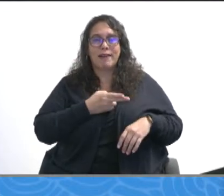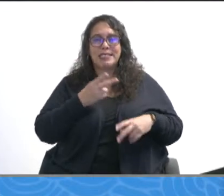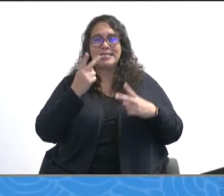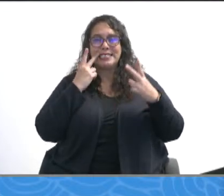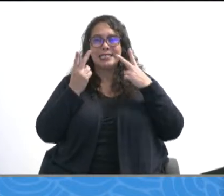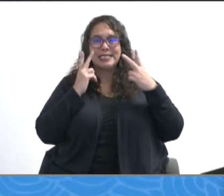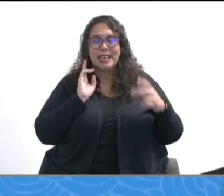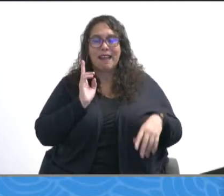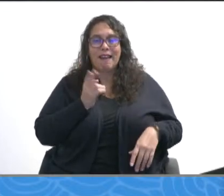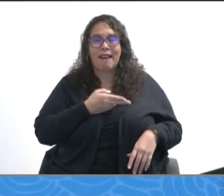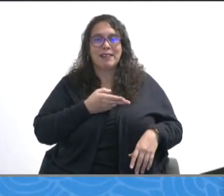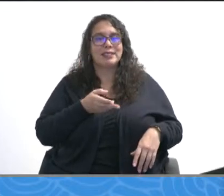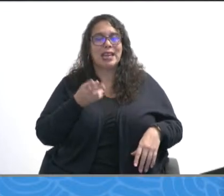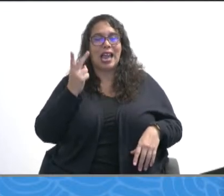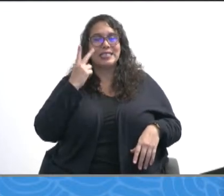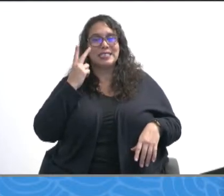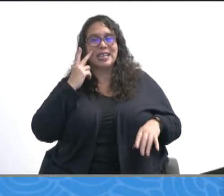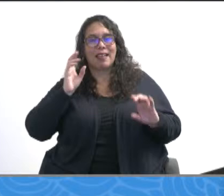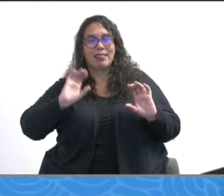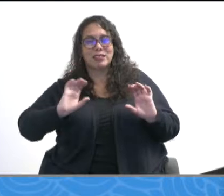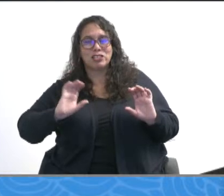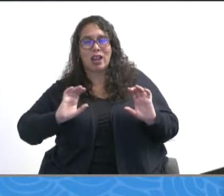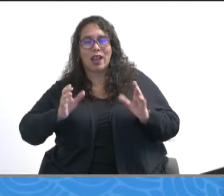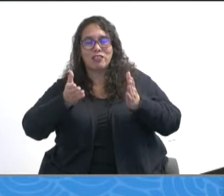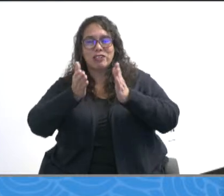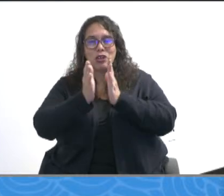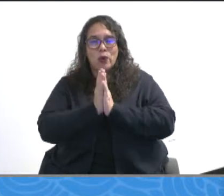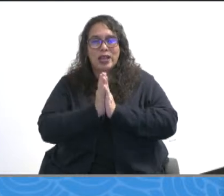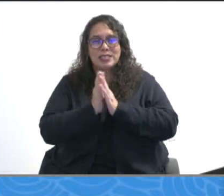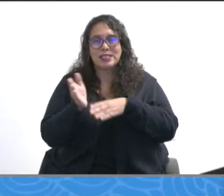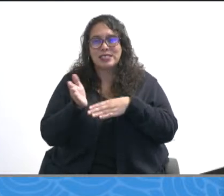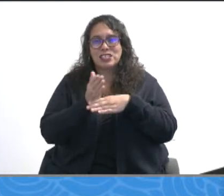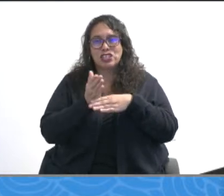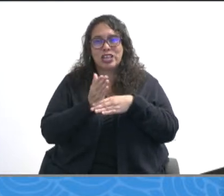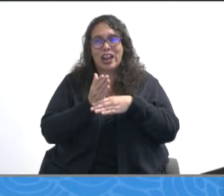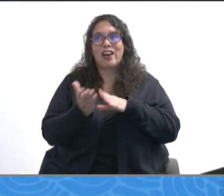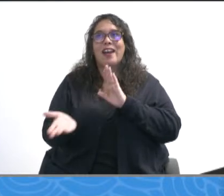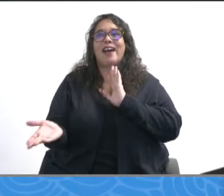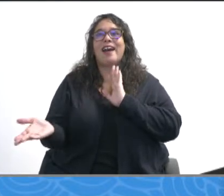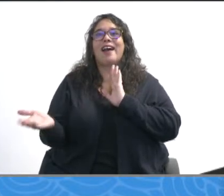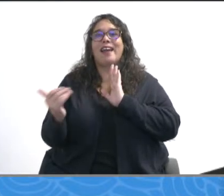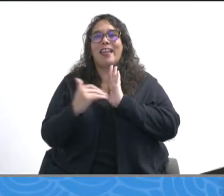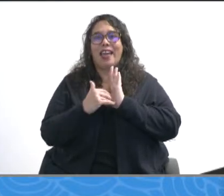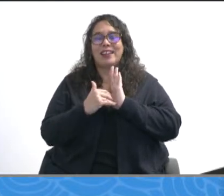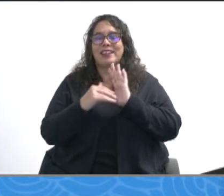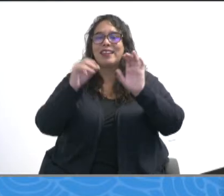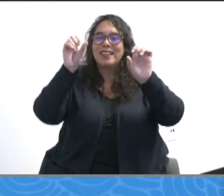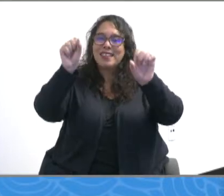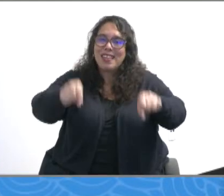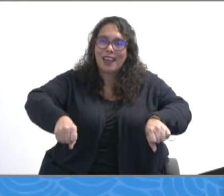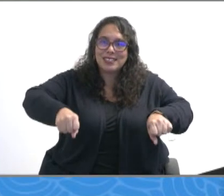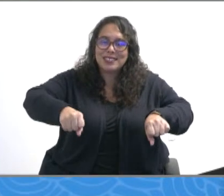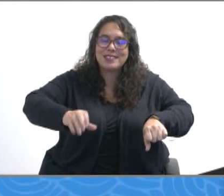I see that in our chat, there's a request to share it once again. Yes, let me do that for you.